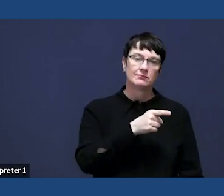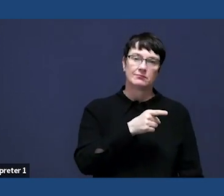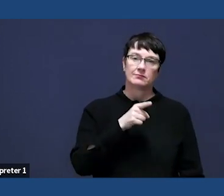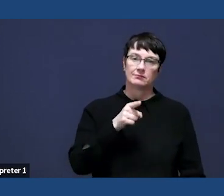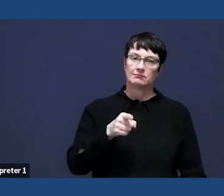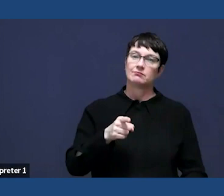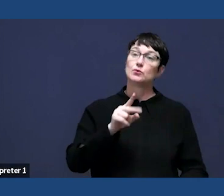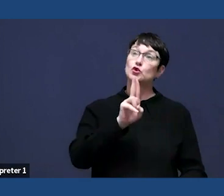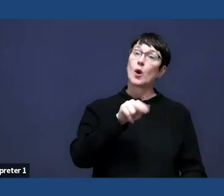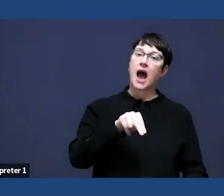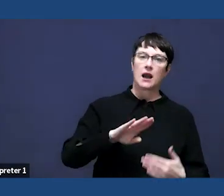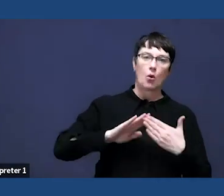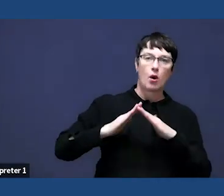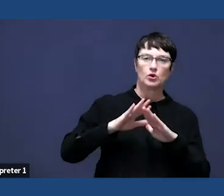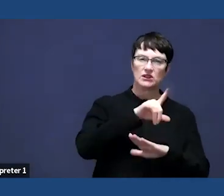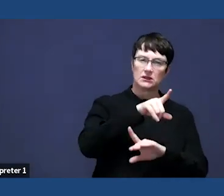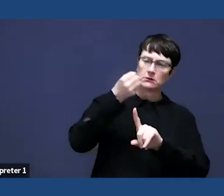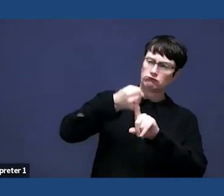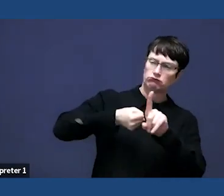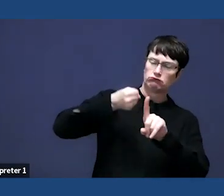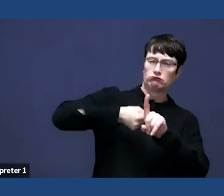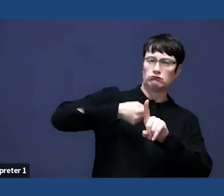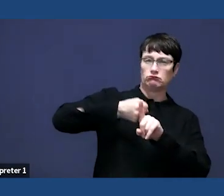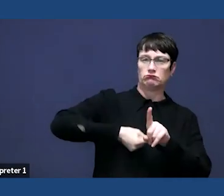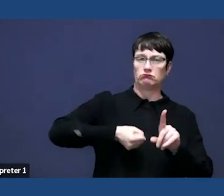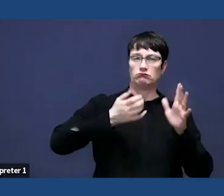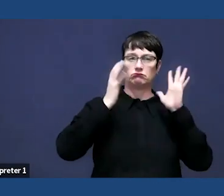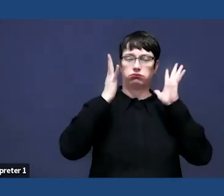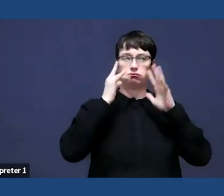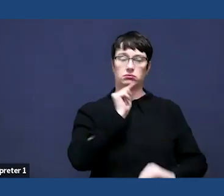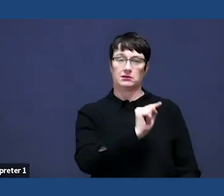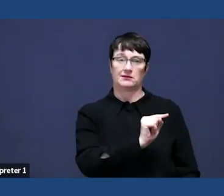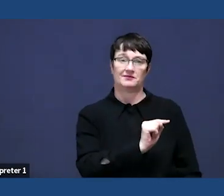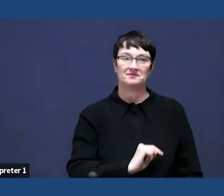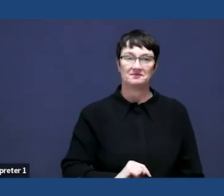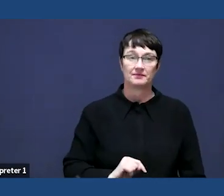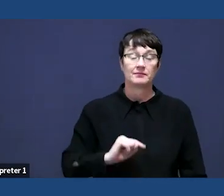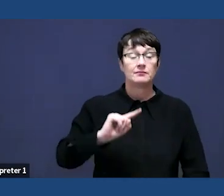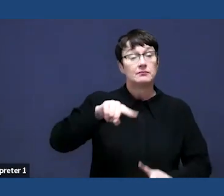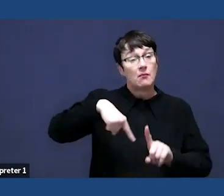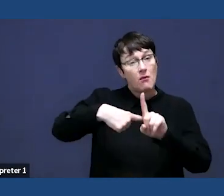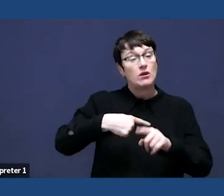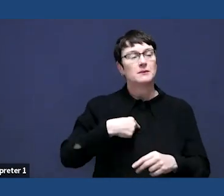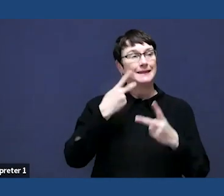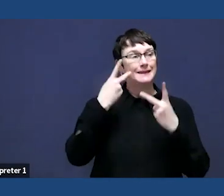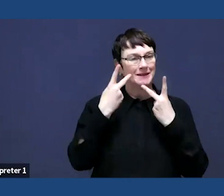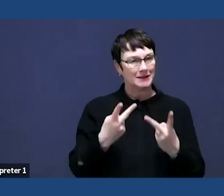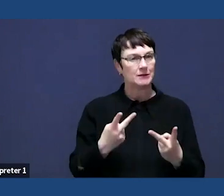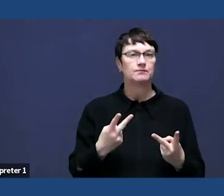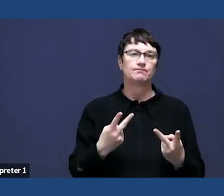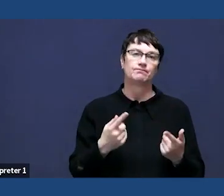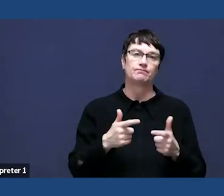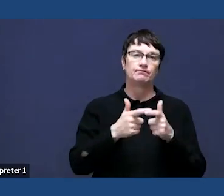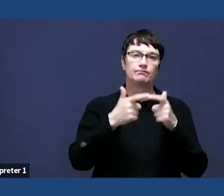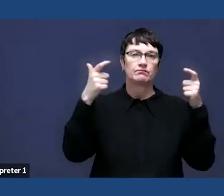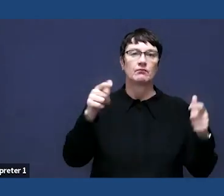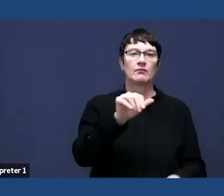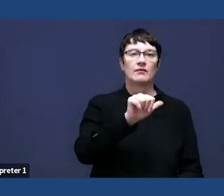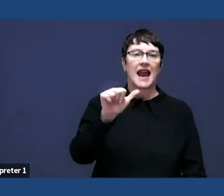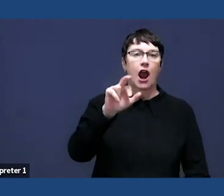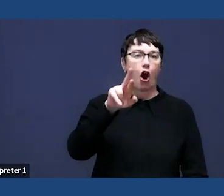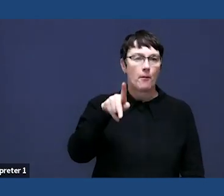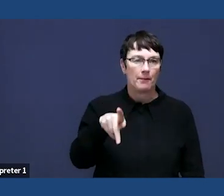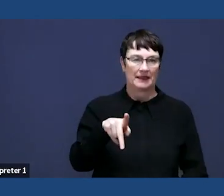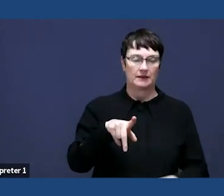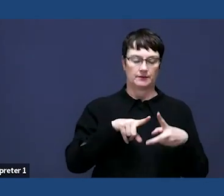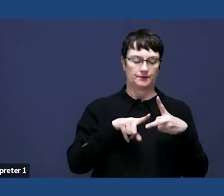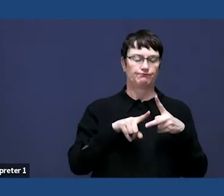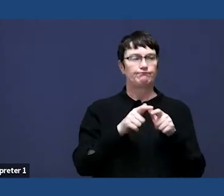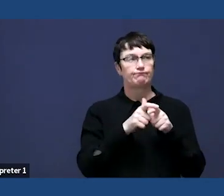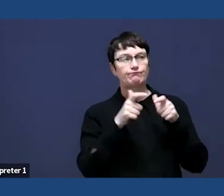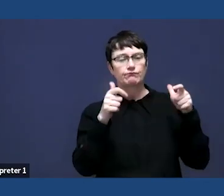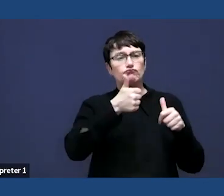Finally, I see that private sector, major organizations like AARP and others, also talk